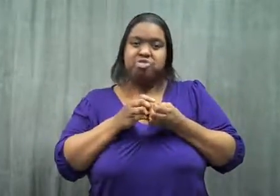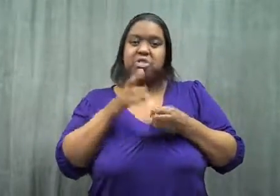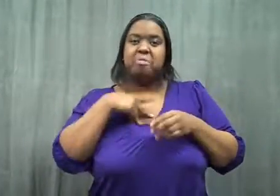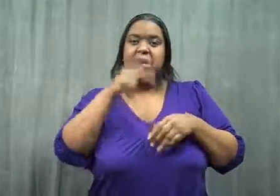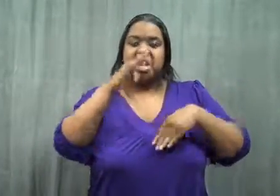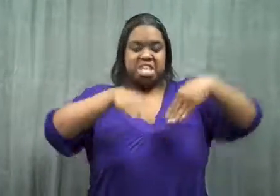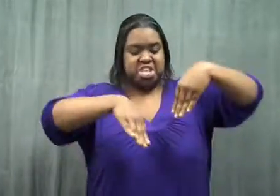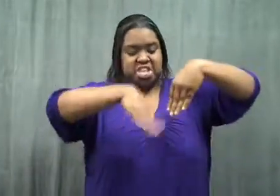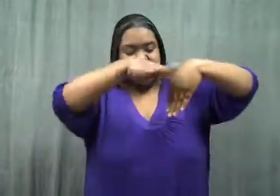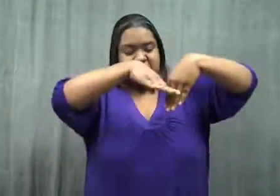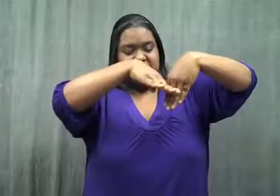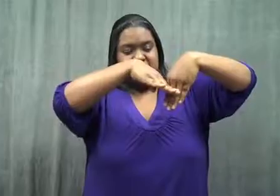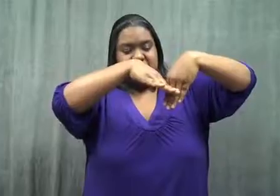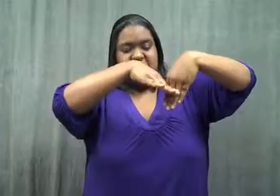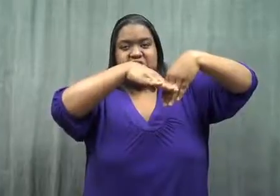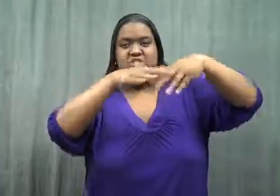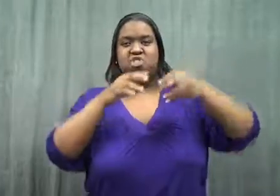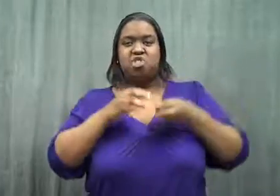It was above my knee.